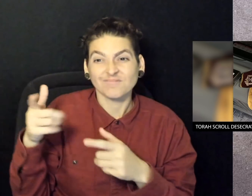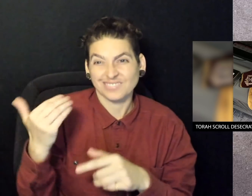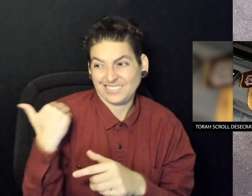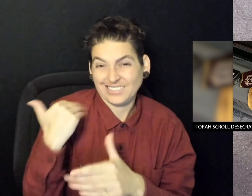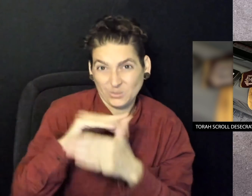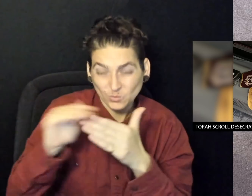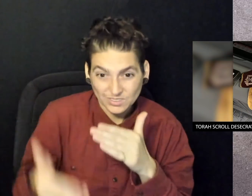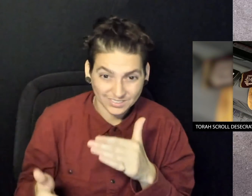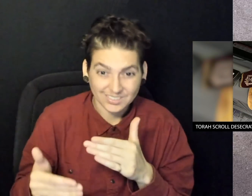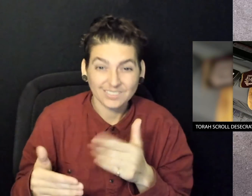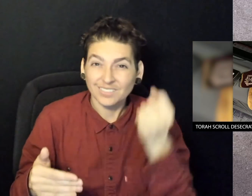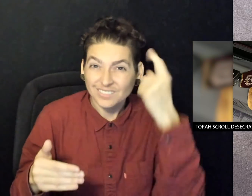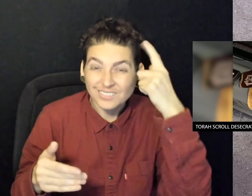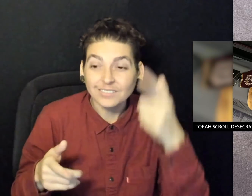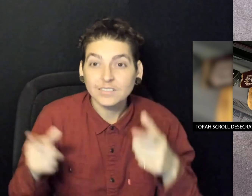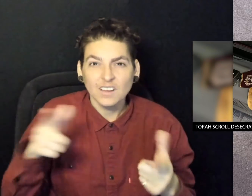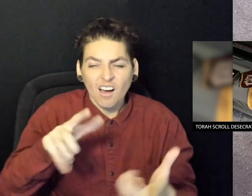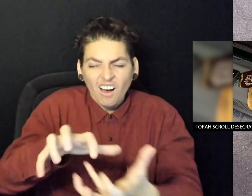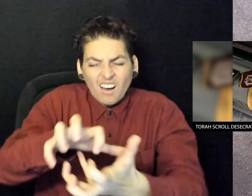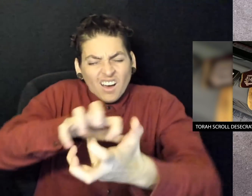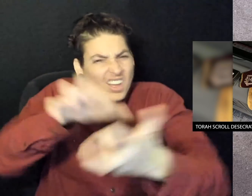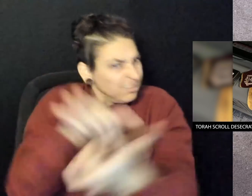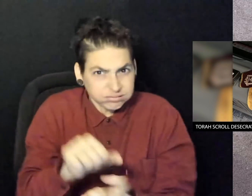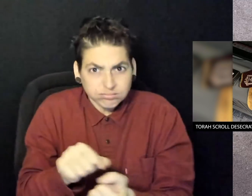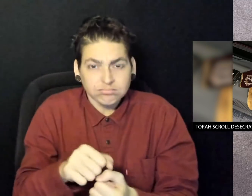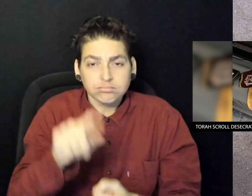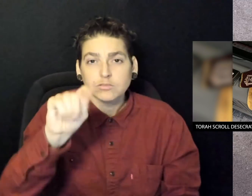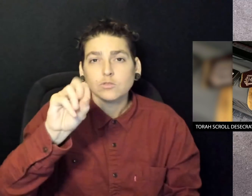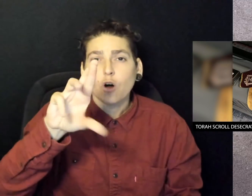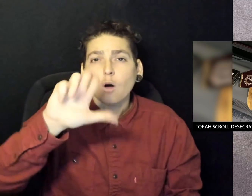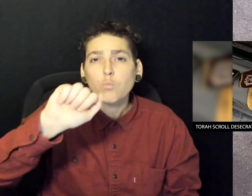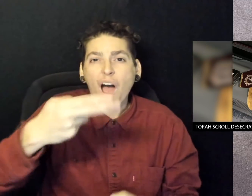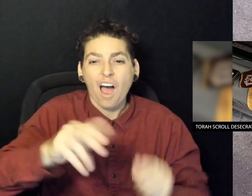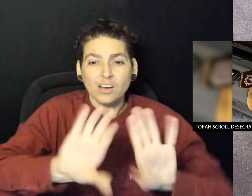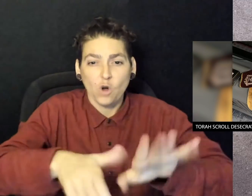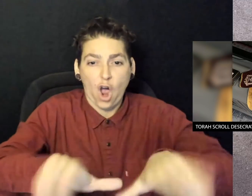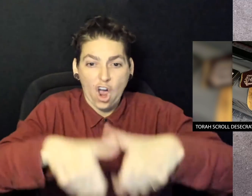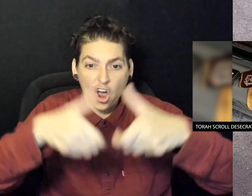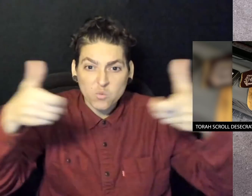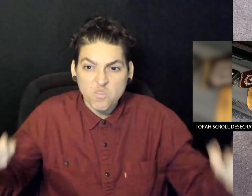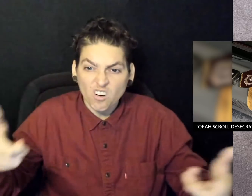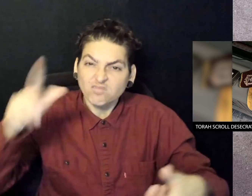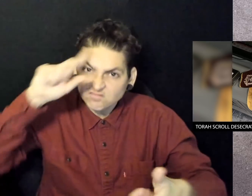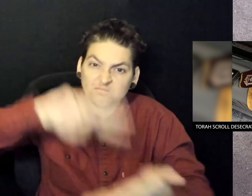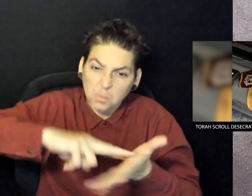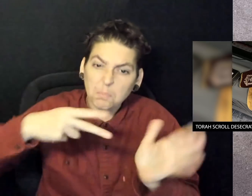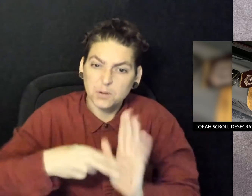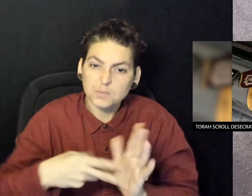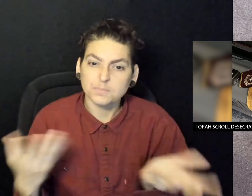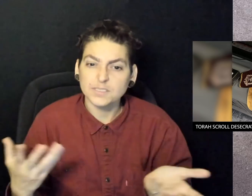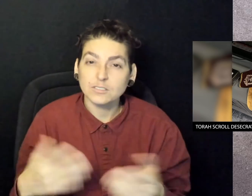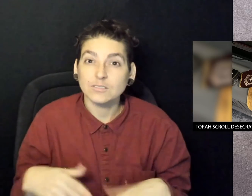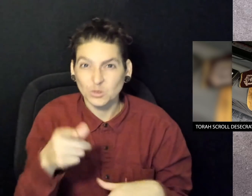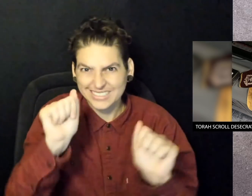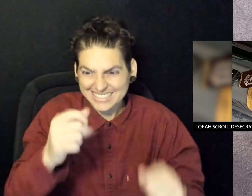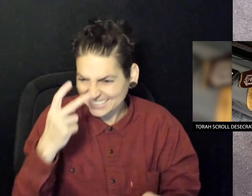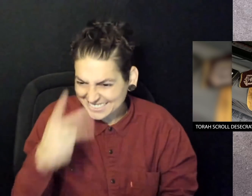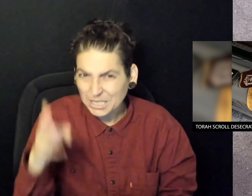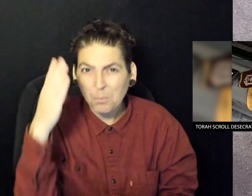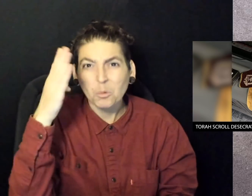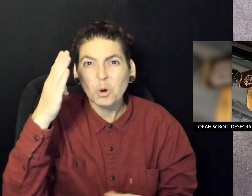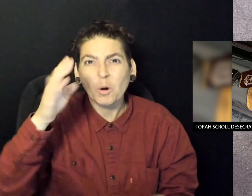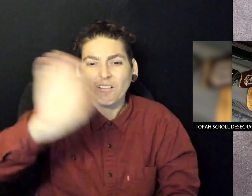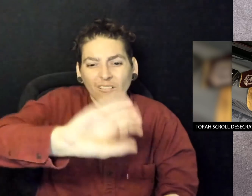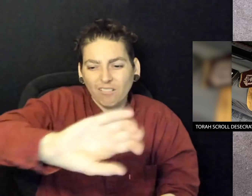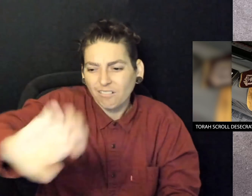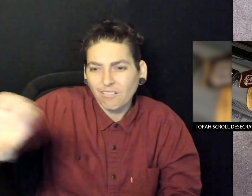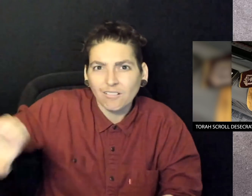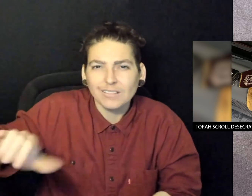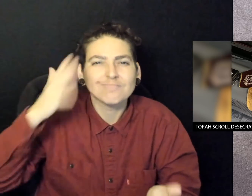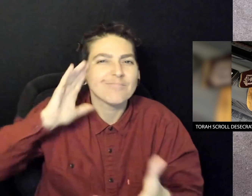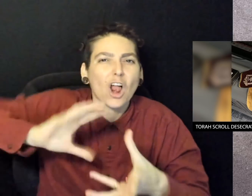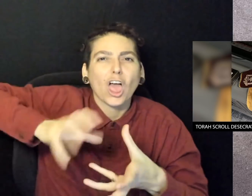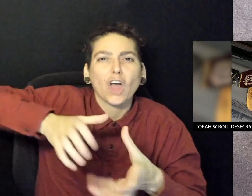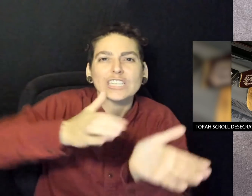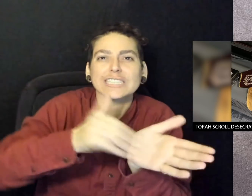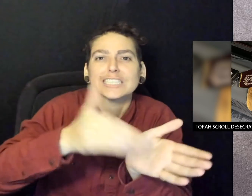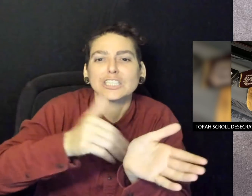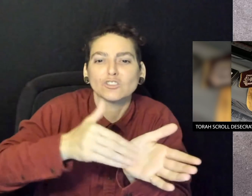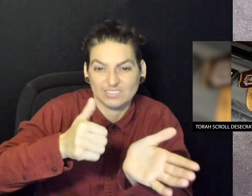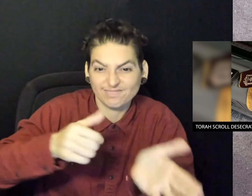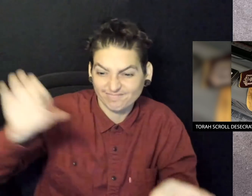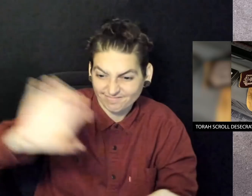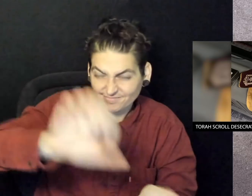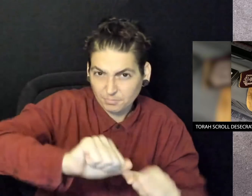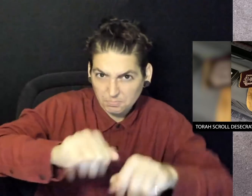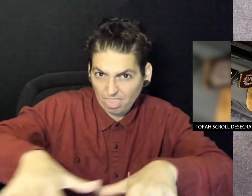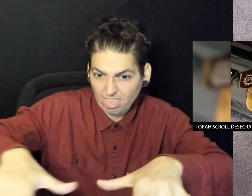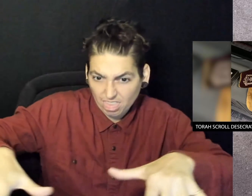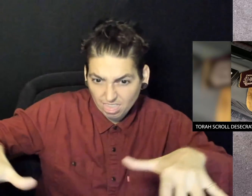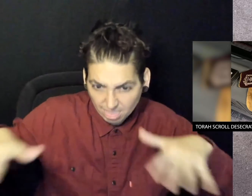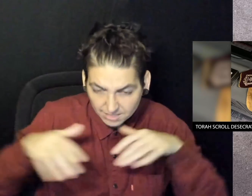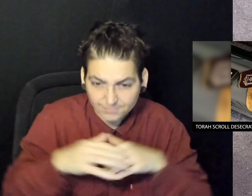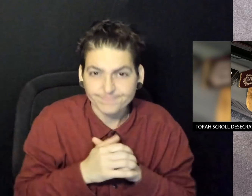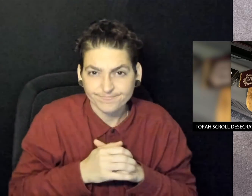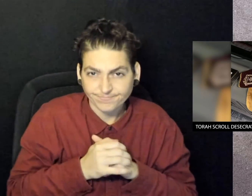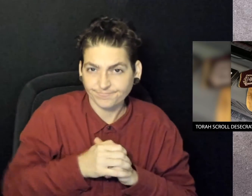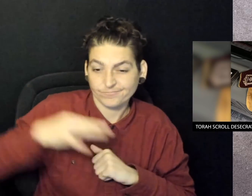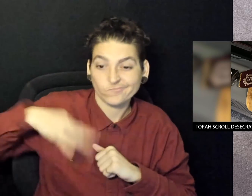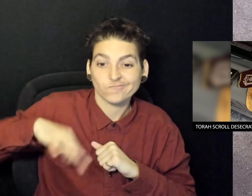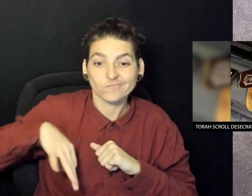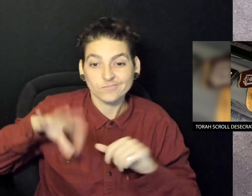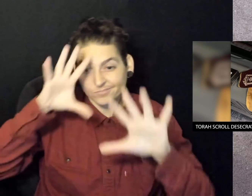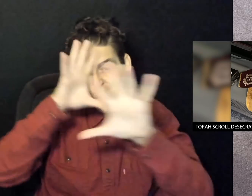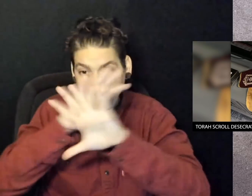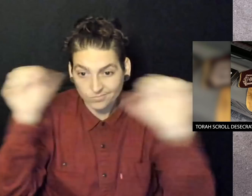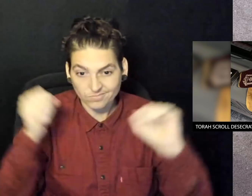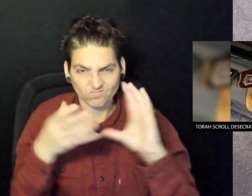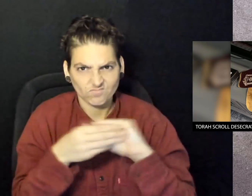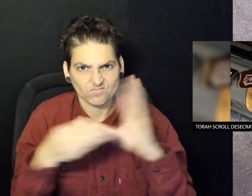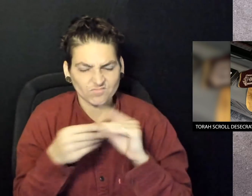the weekend and desecrated a Torah scroll the blue powder you see there is laundry detergent